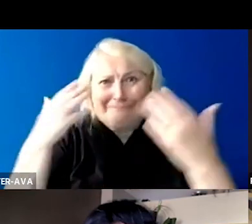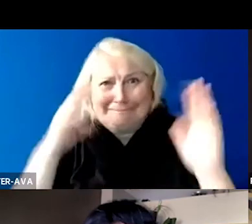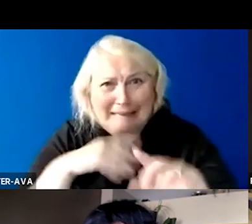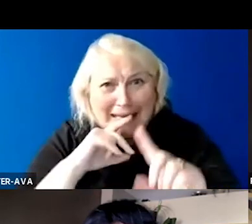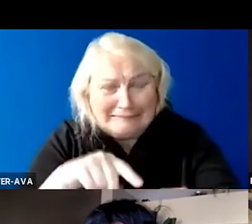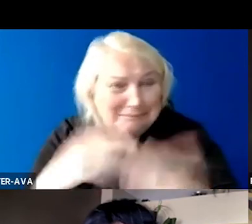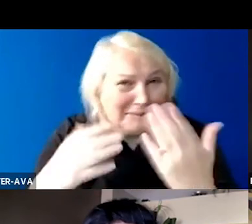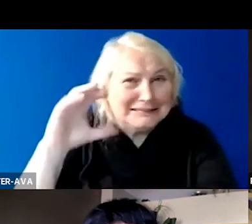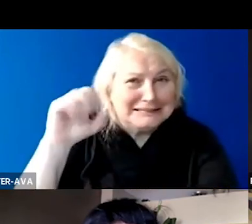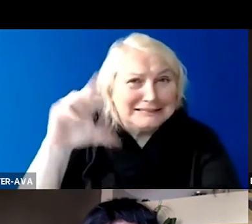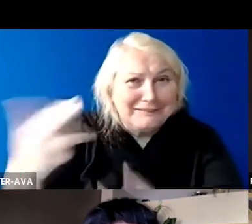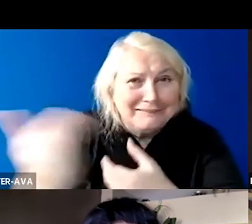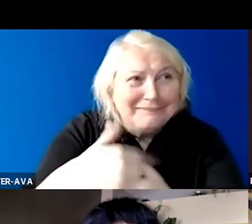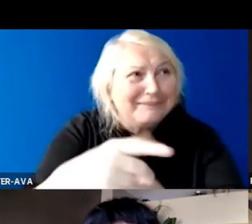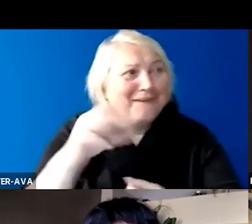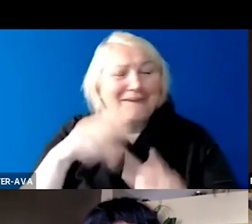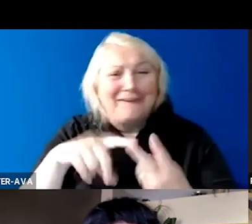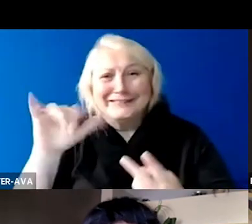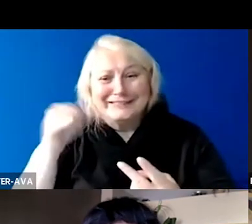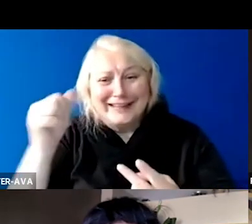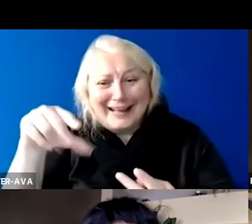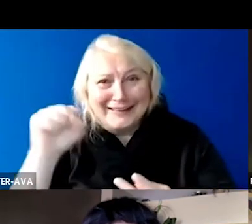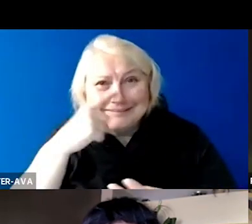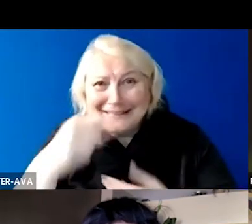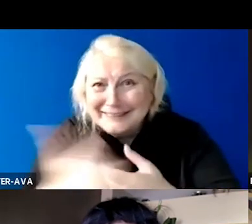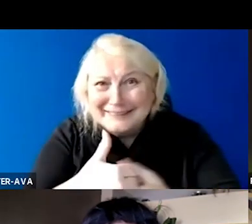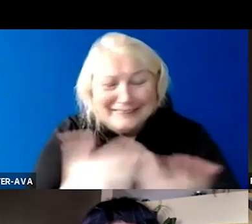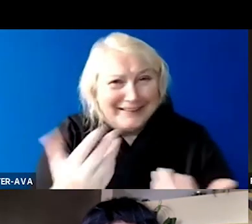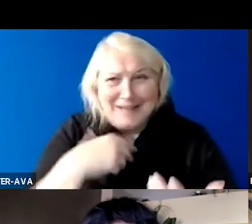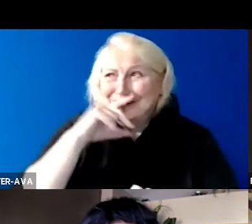or jaqs, or Wunmi because they’re also instrumental and writing up these grants.